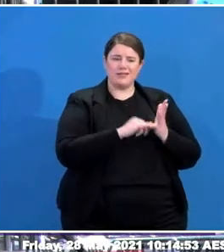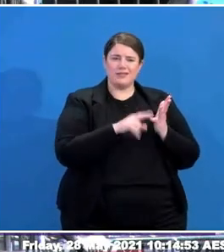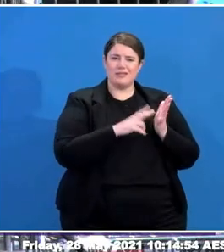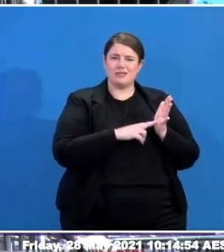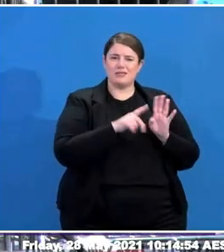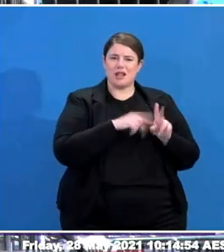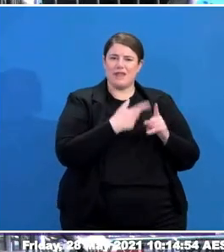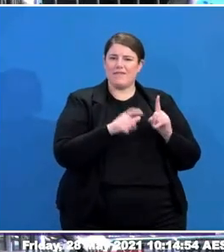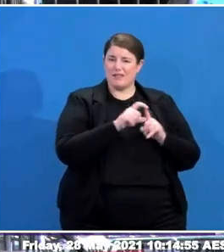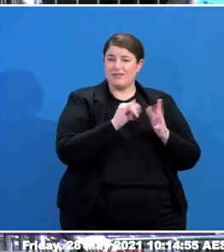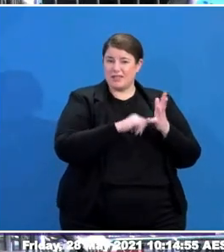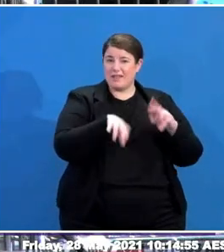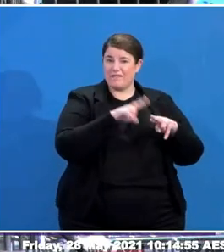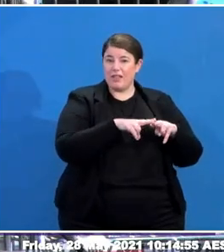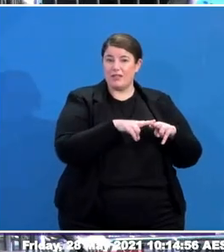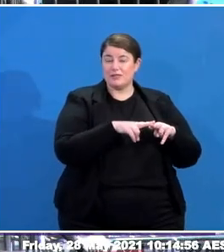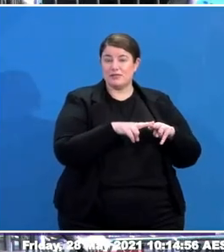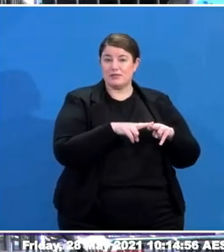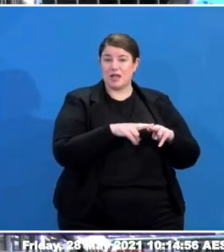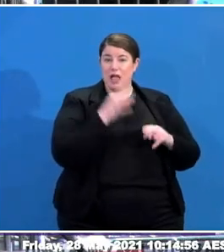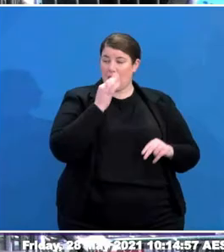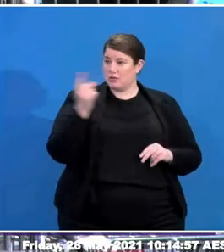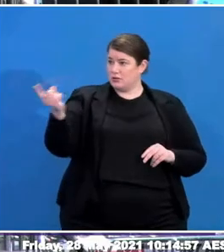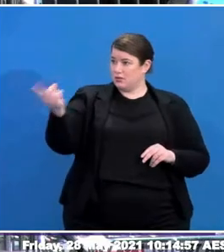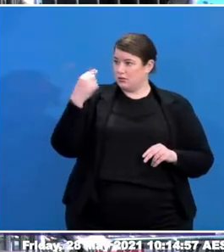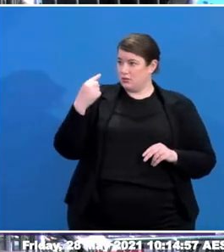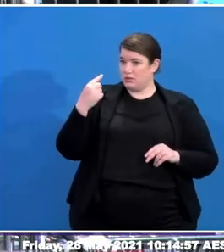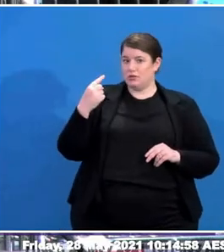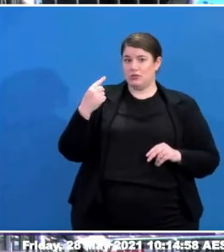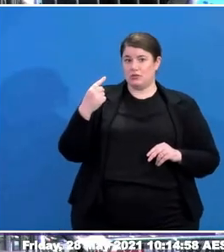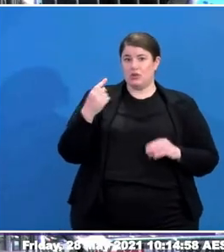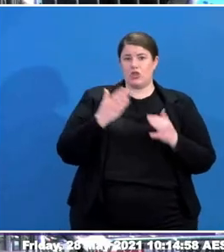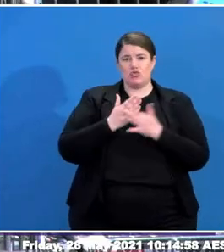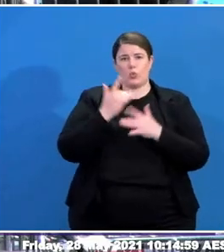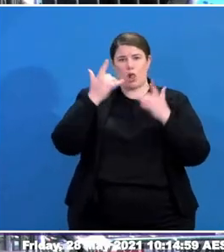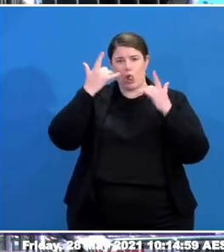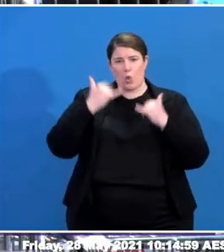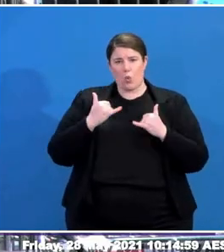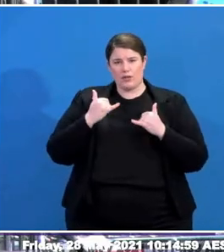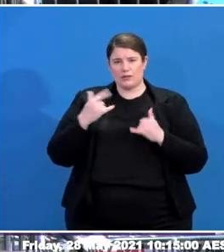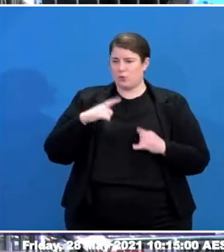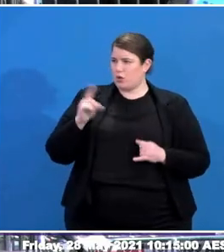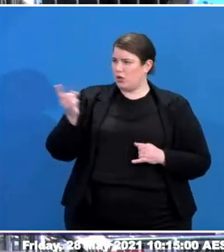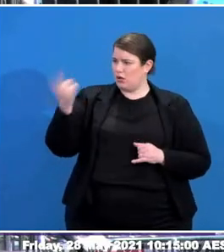Ms Piaud to undertake the investigations through external lawyers, WilliamsonBarwick; why was that done?